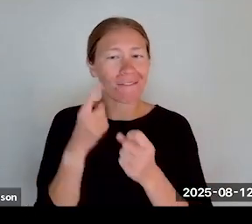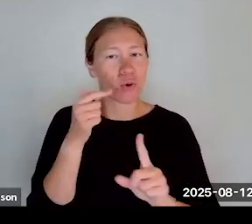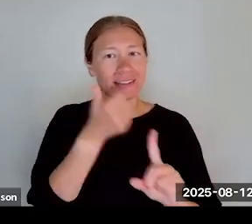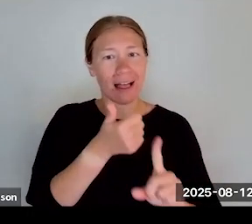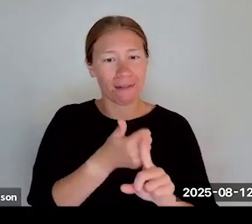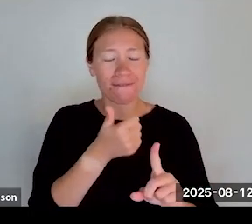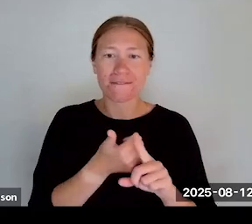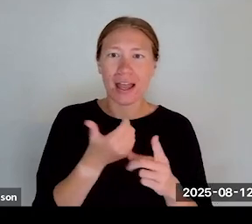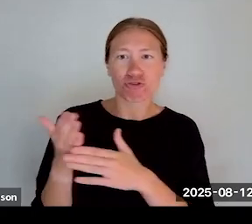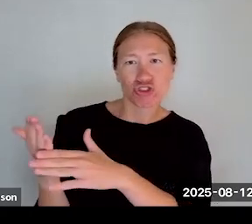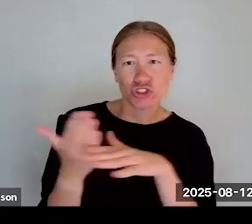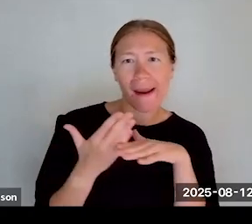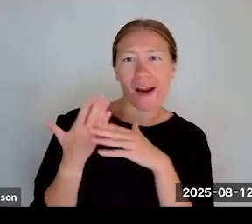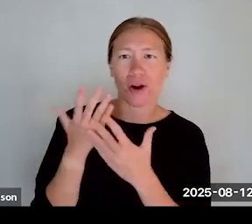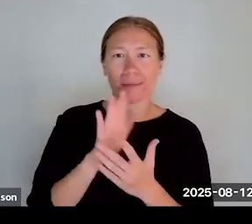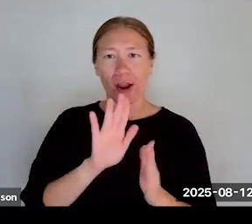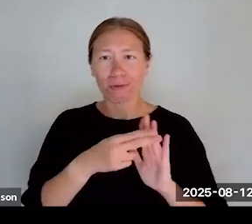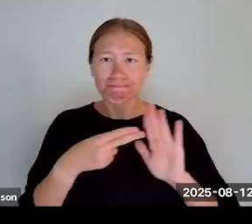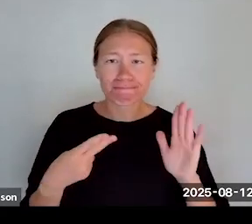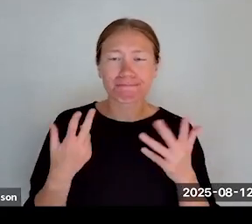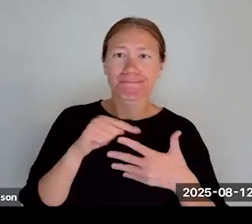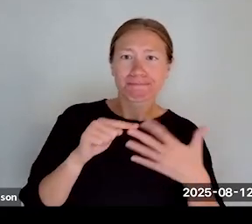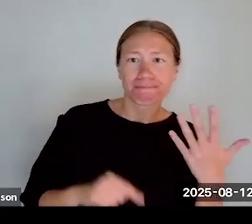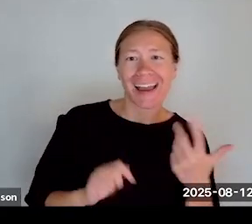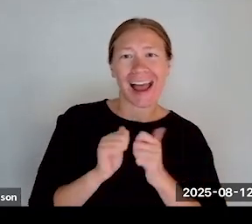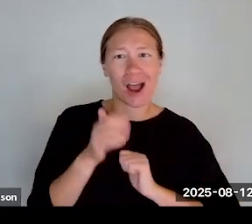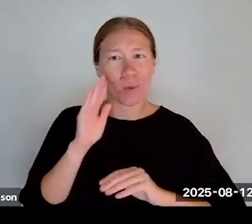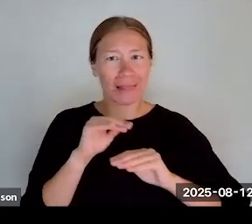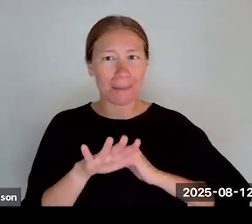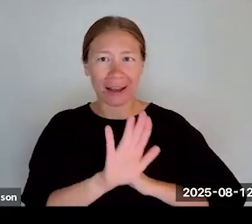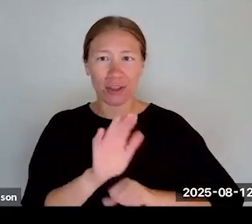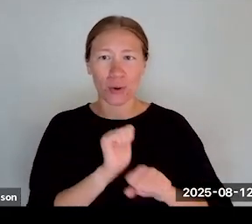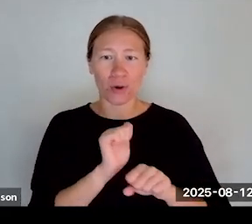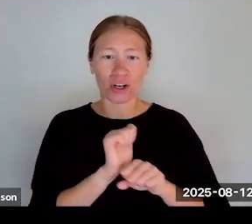and how it impacts them. While others may prefer to keep this information private.